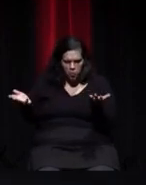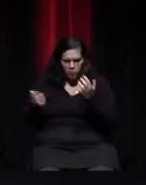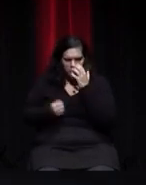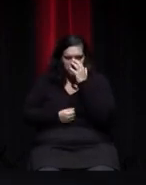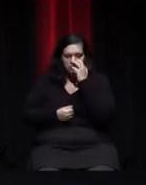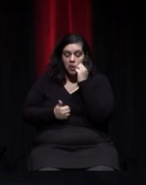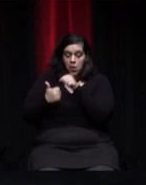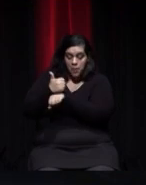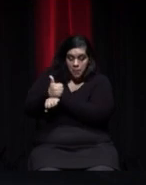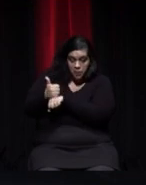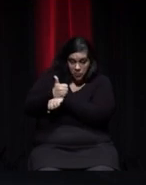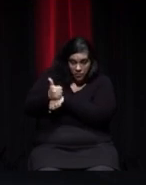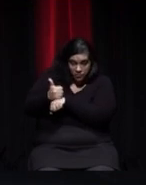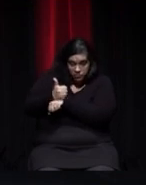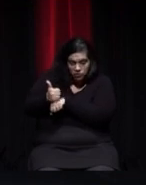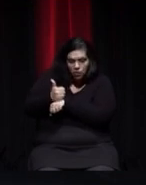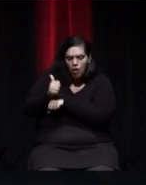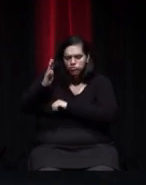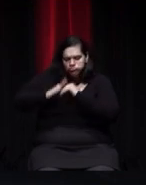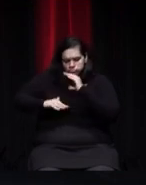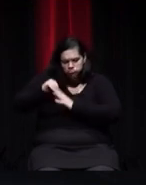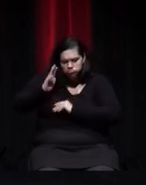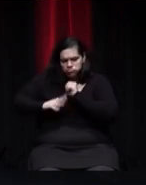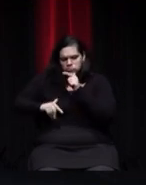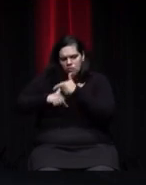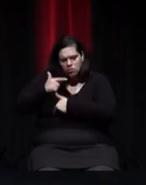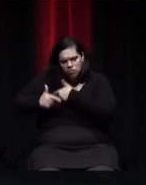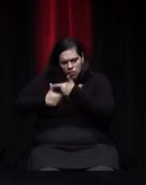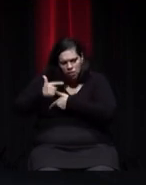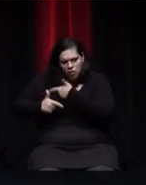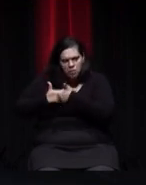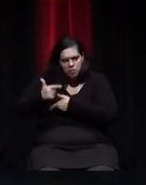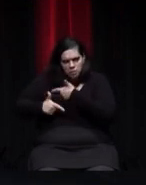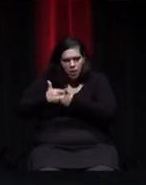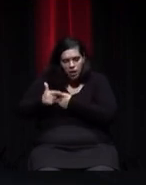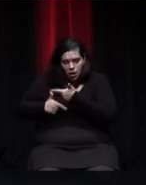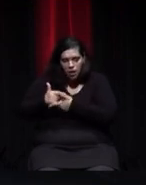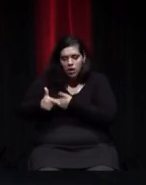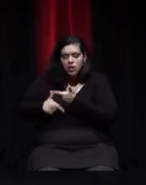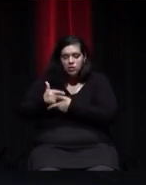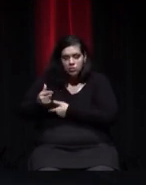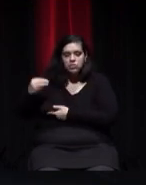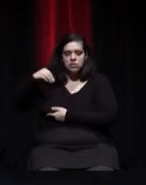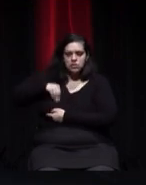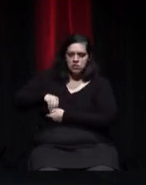Professionals acting in and being paid by that function.